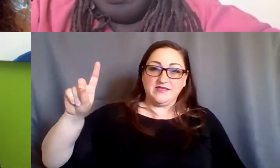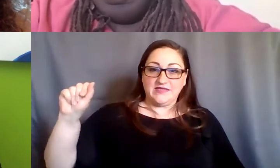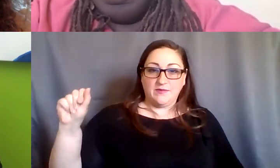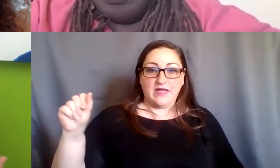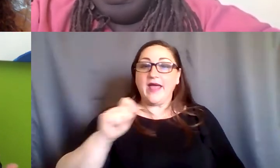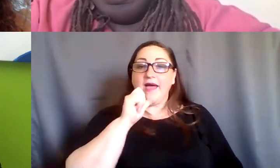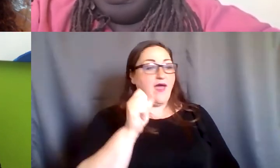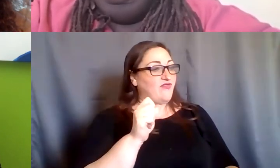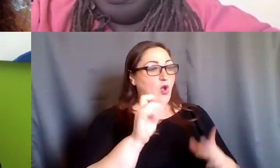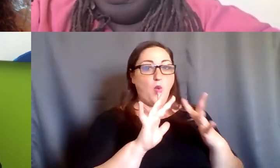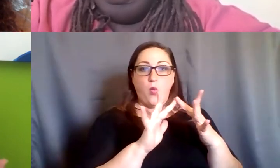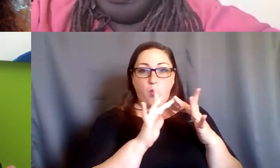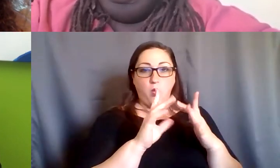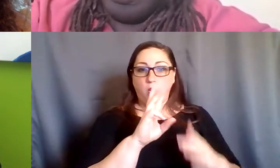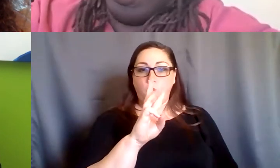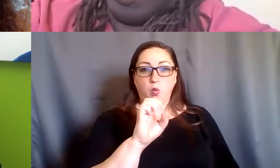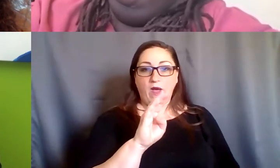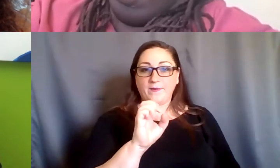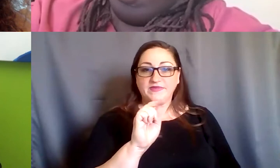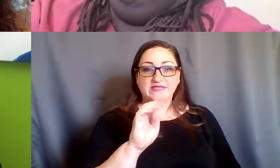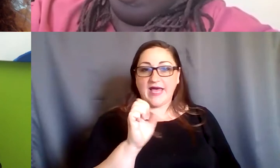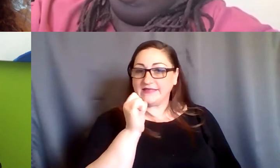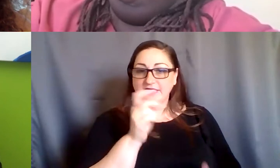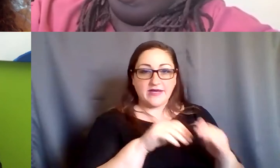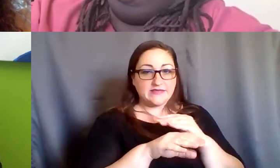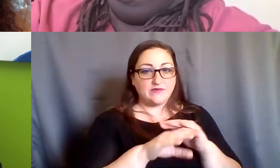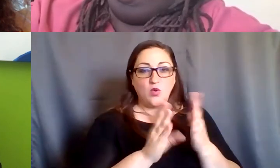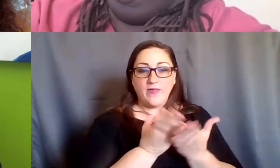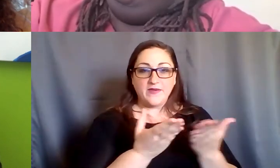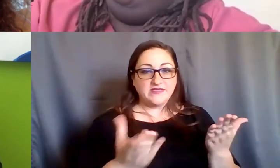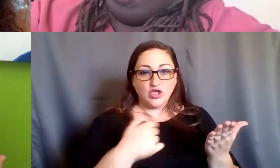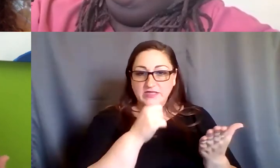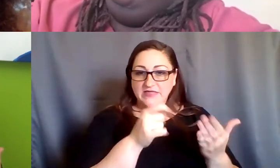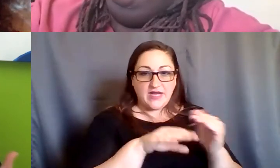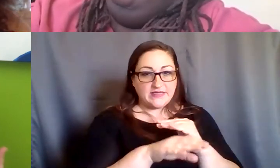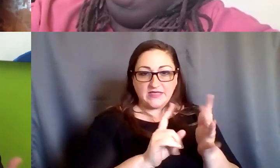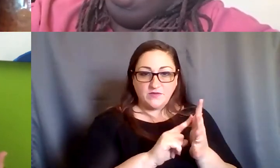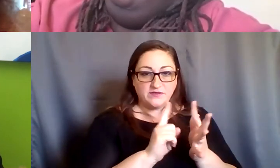social media materials, all of that. And some of it, cost is not an issue.